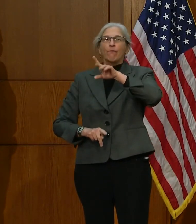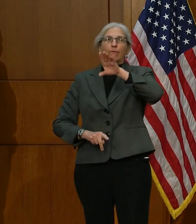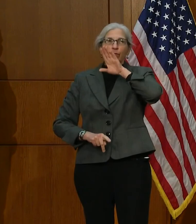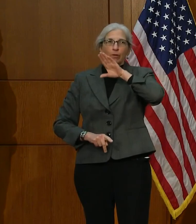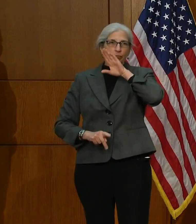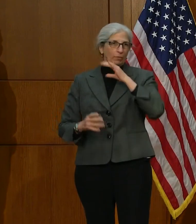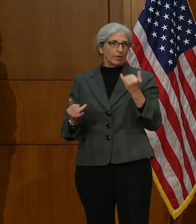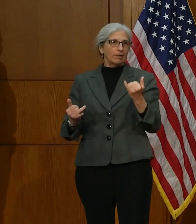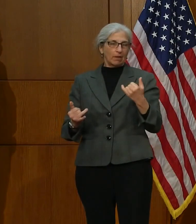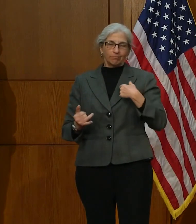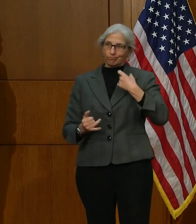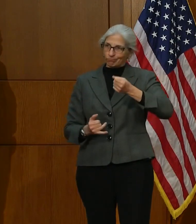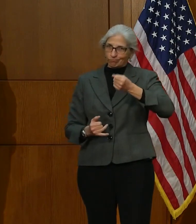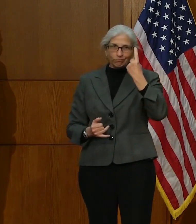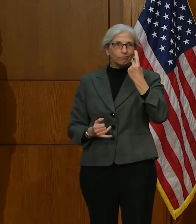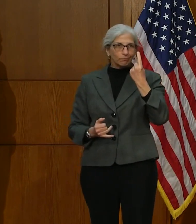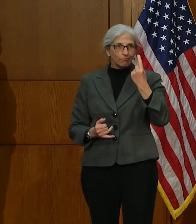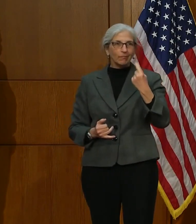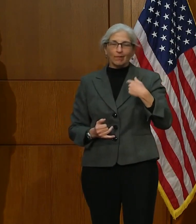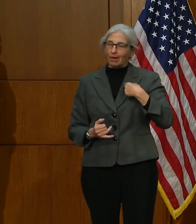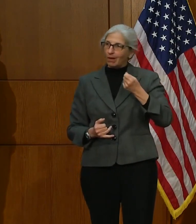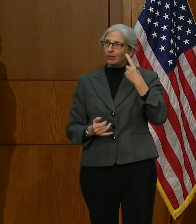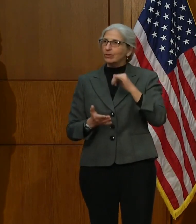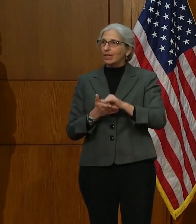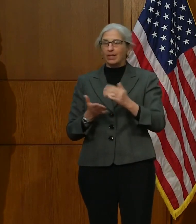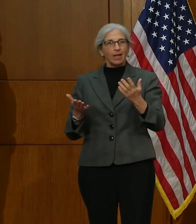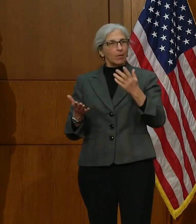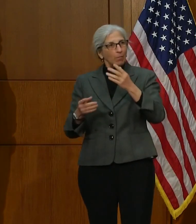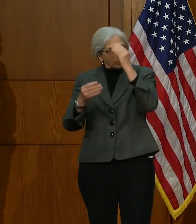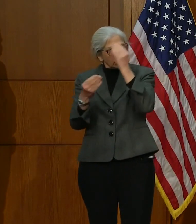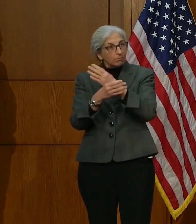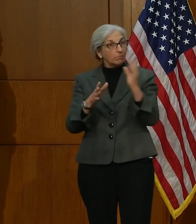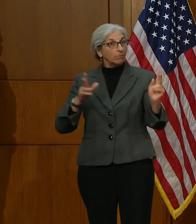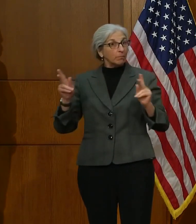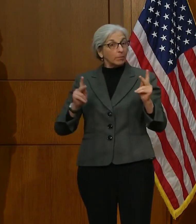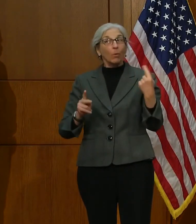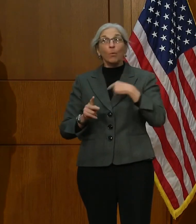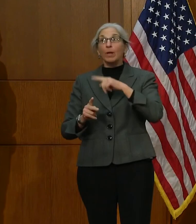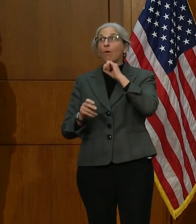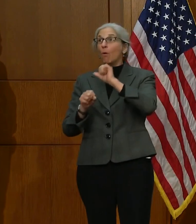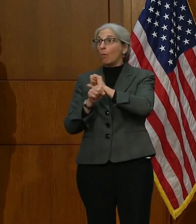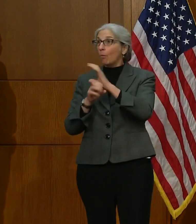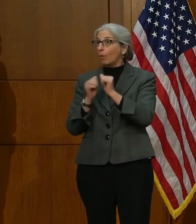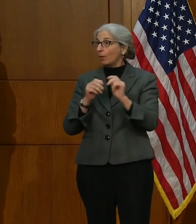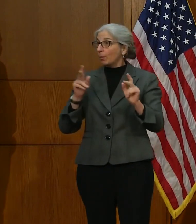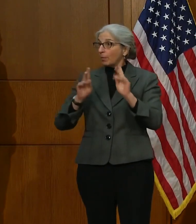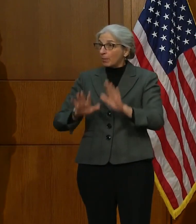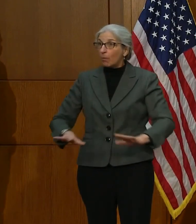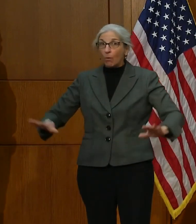MUSIC, BUT PEOPLE ARE FRUSTRATED. THAT'S A GIVEN. I